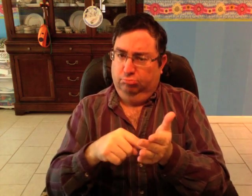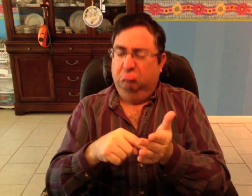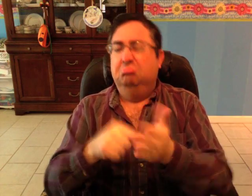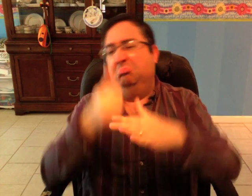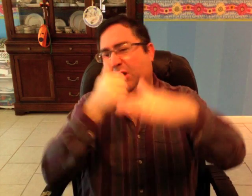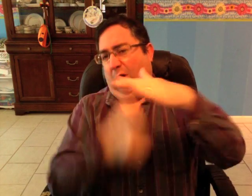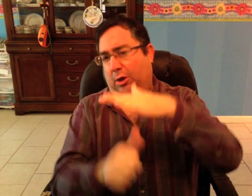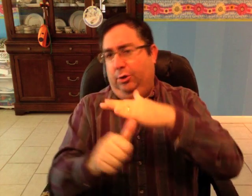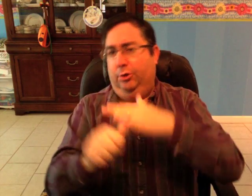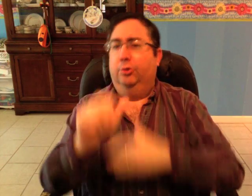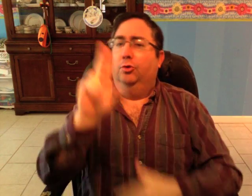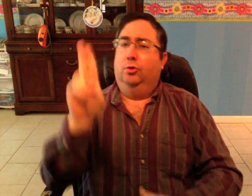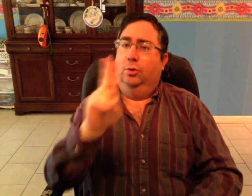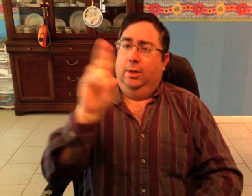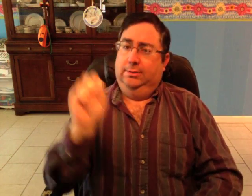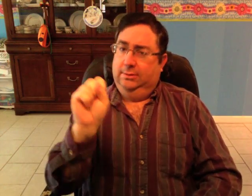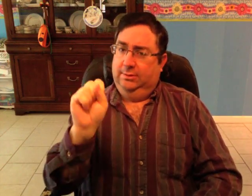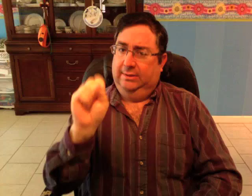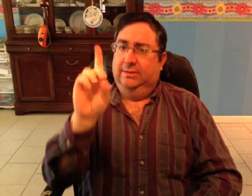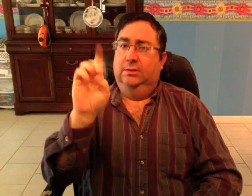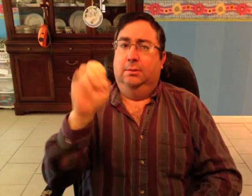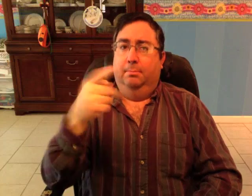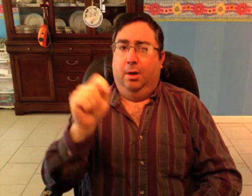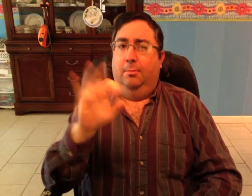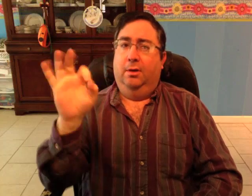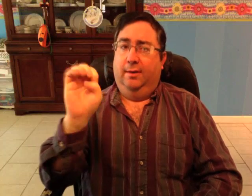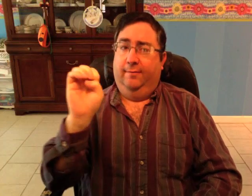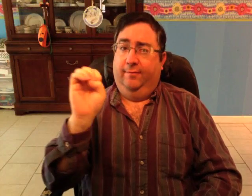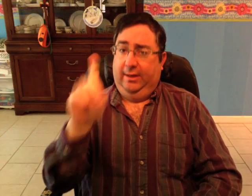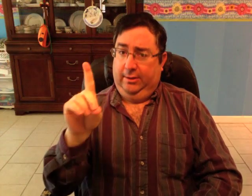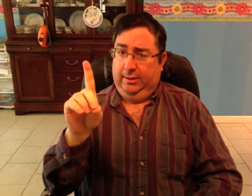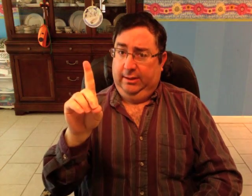which is under the U.S. Department of Education.